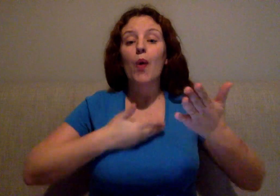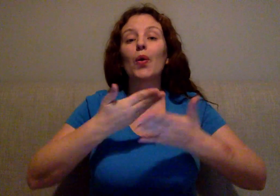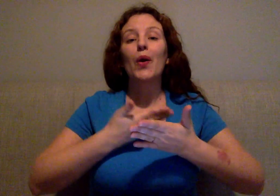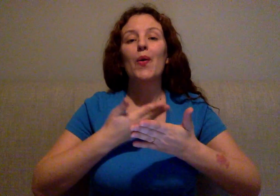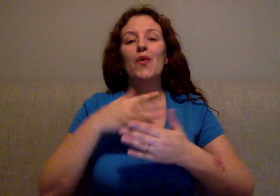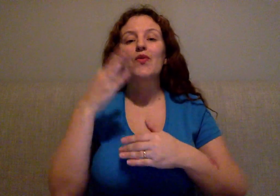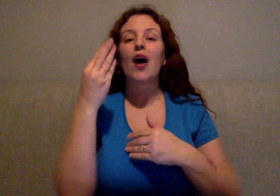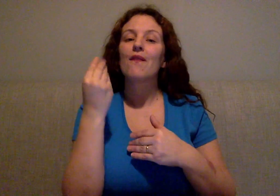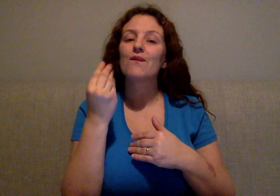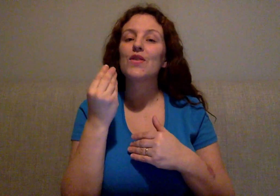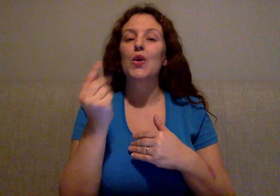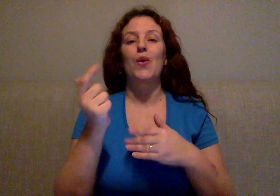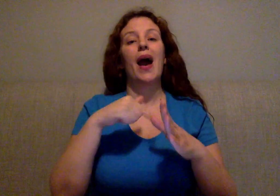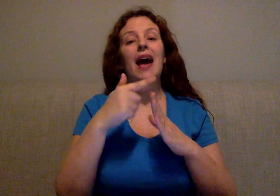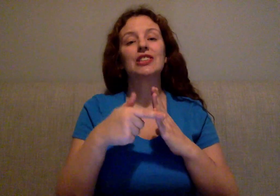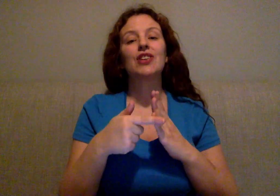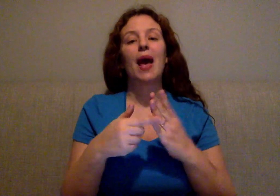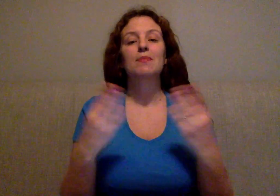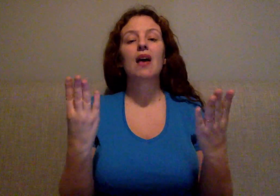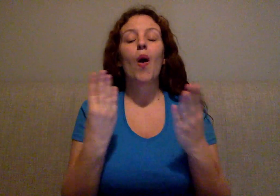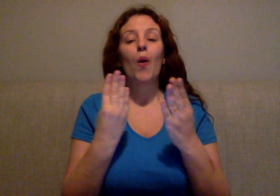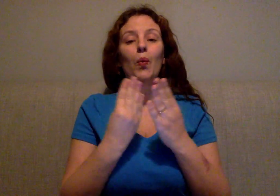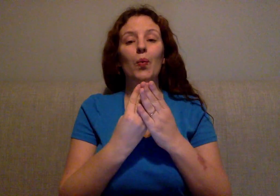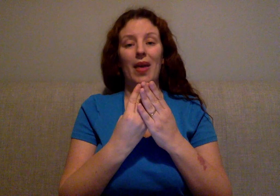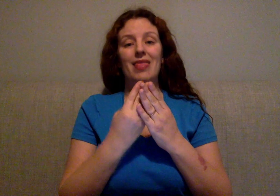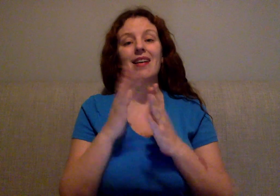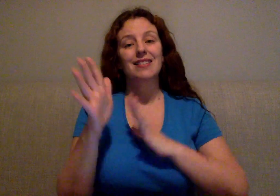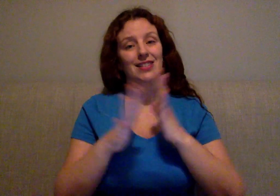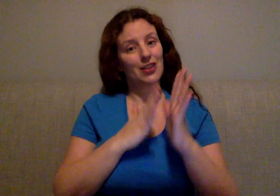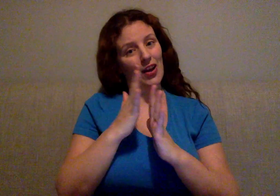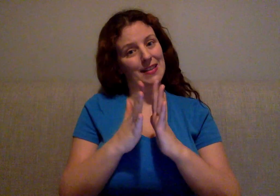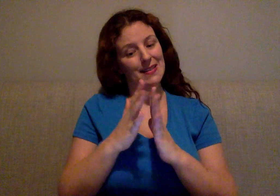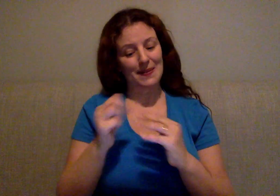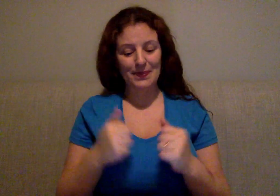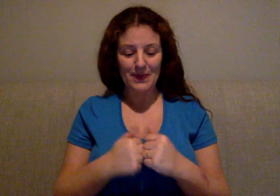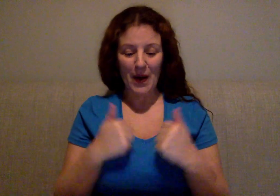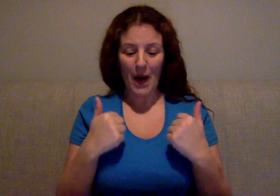We're going to discuss a few handshapes with their signs.